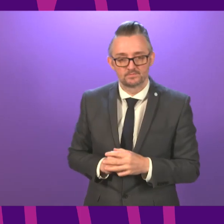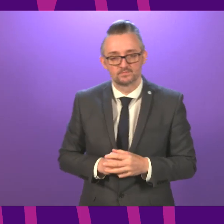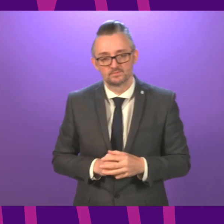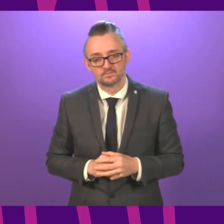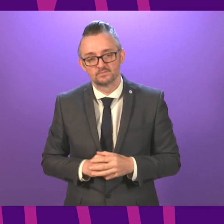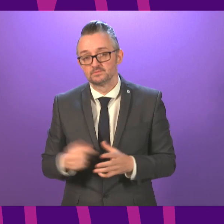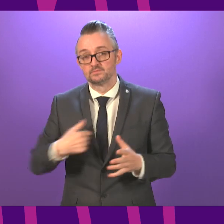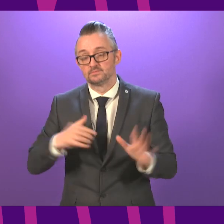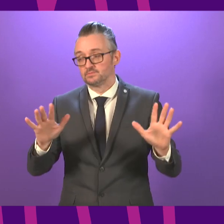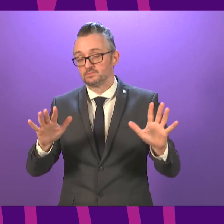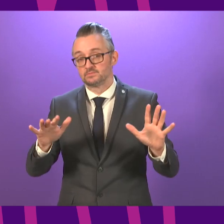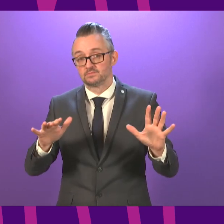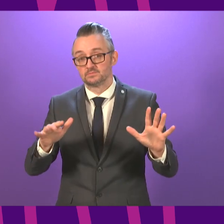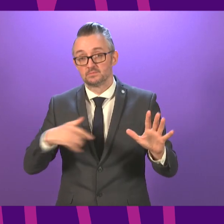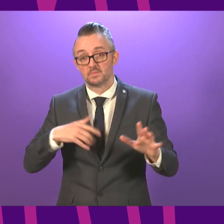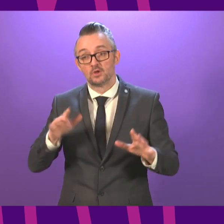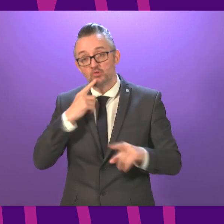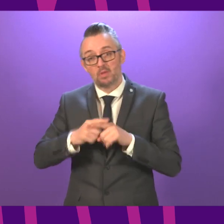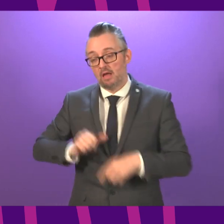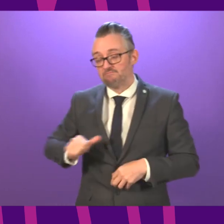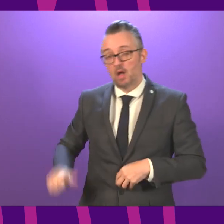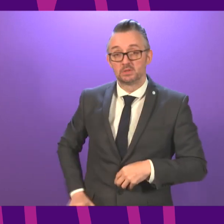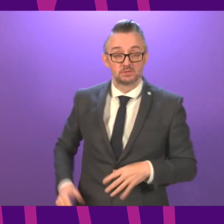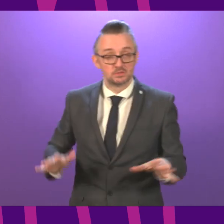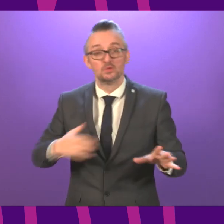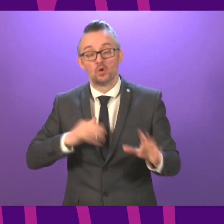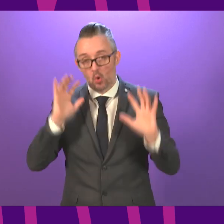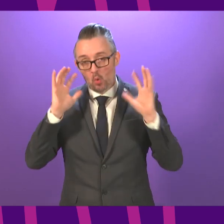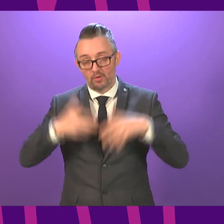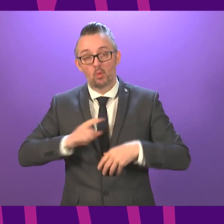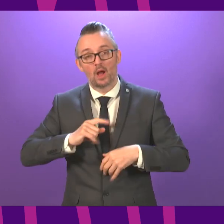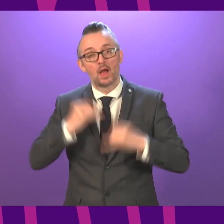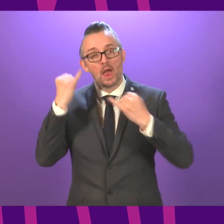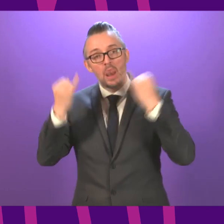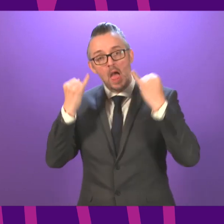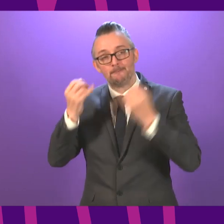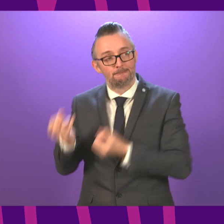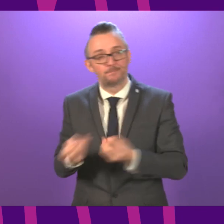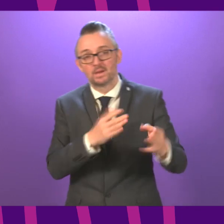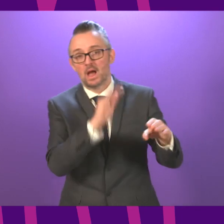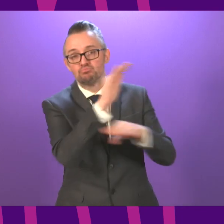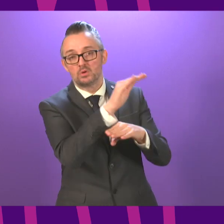for our farmers. About a third of Scottish lamb is exported—98 per cent of it to the EU. What is